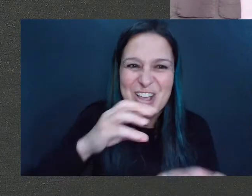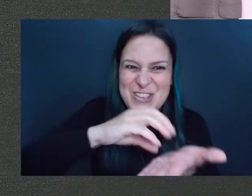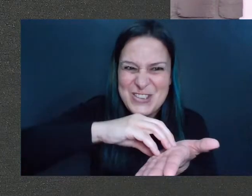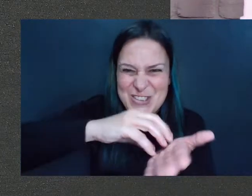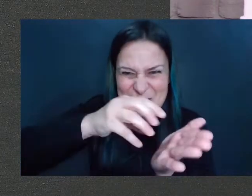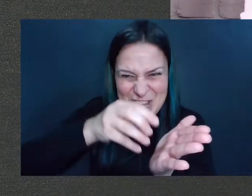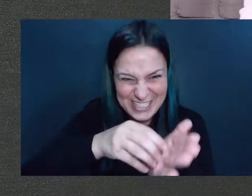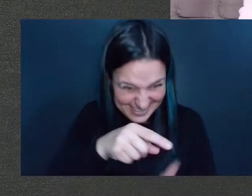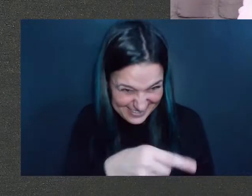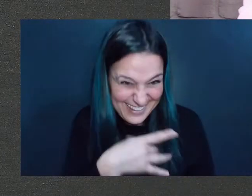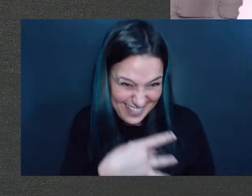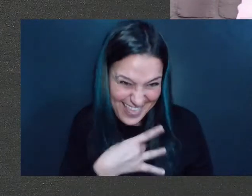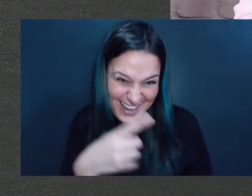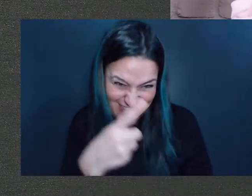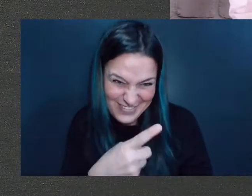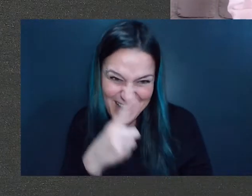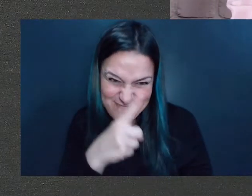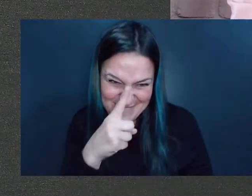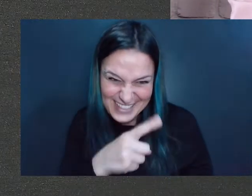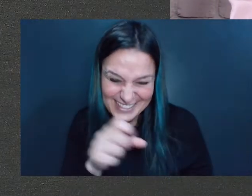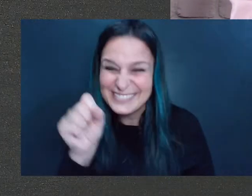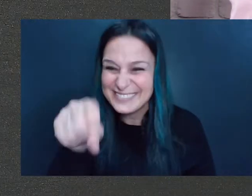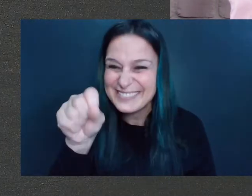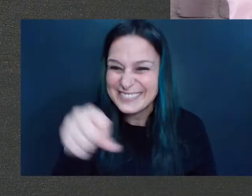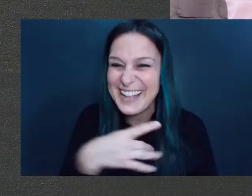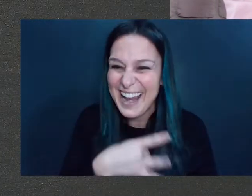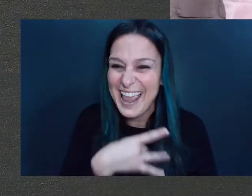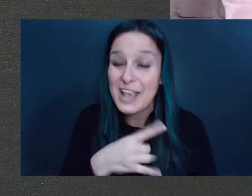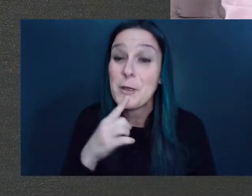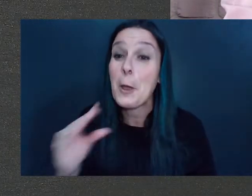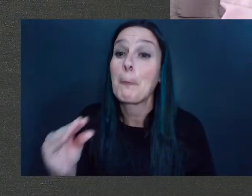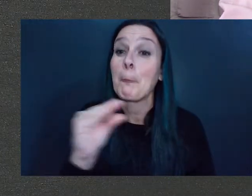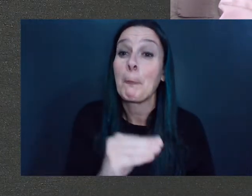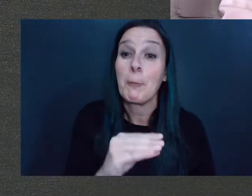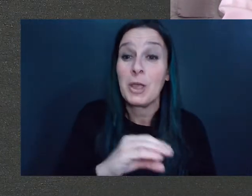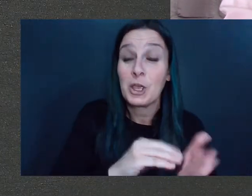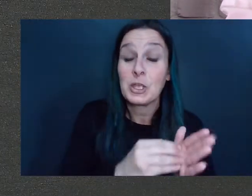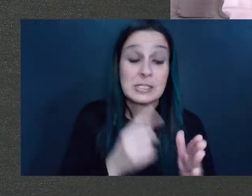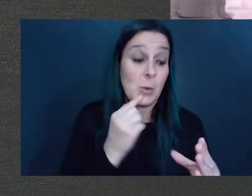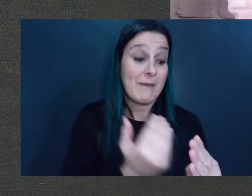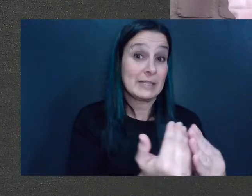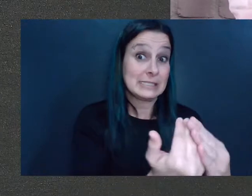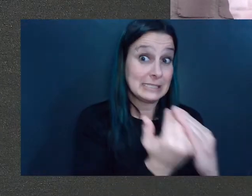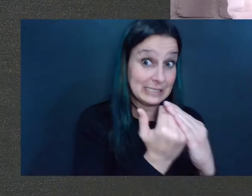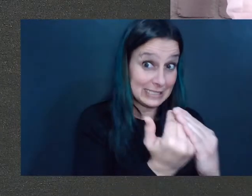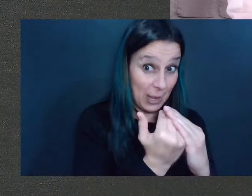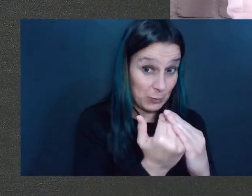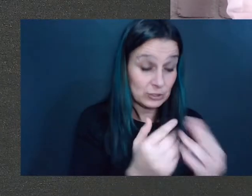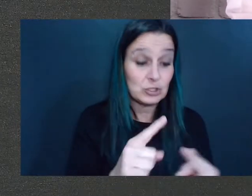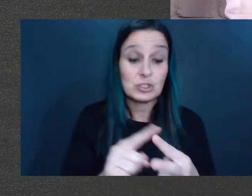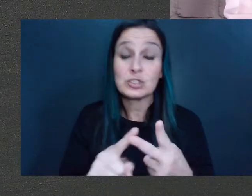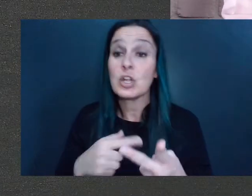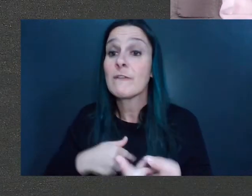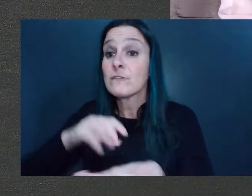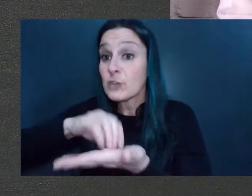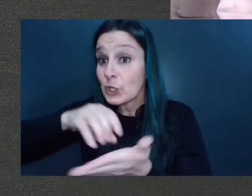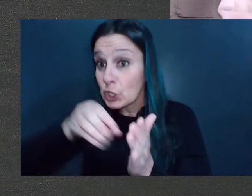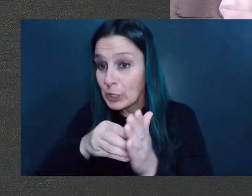Don't you mouse? Yeah, he like cookies. So we can put a sandwich and cookies in the lunchbox.